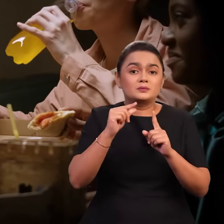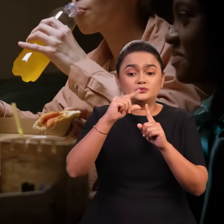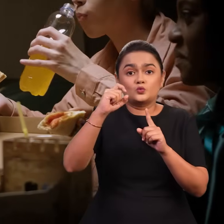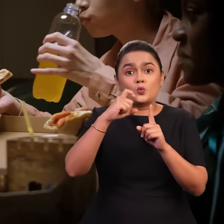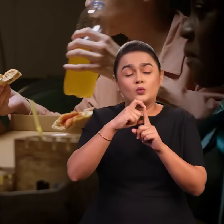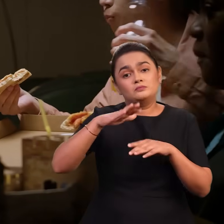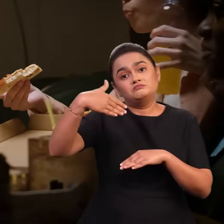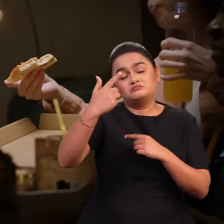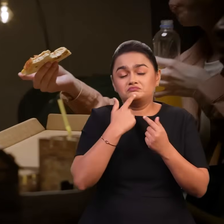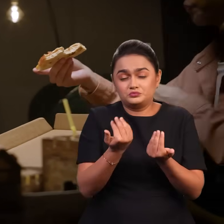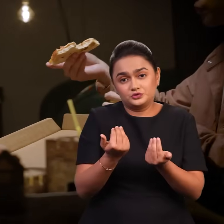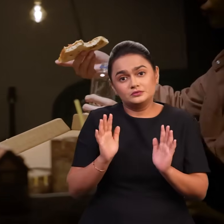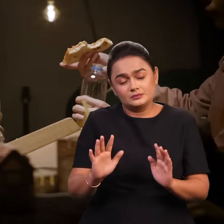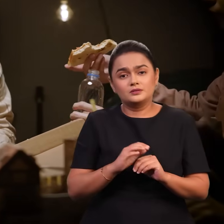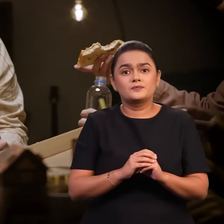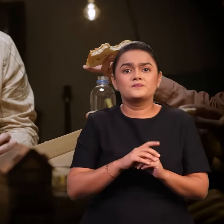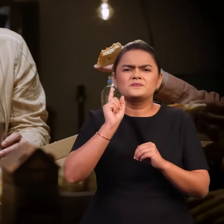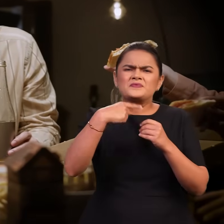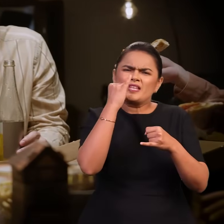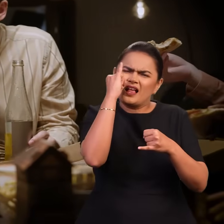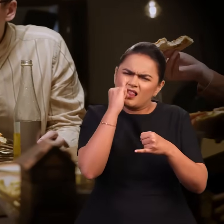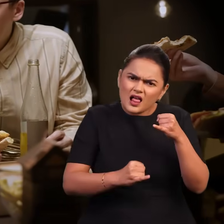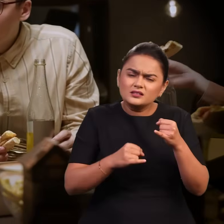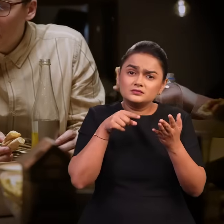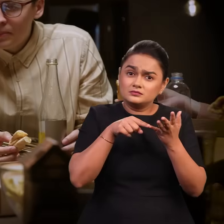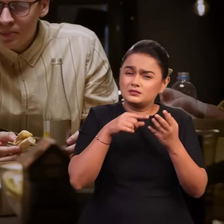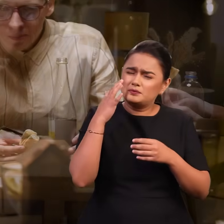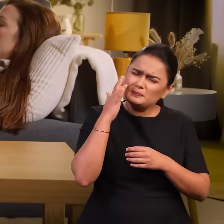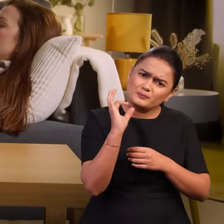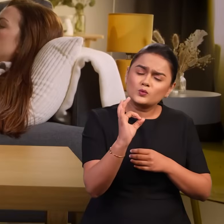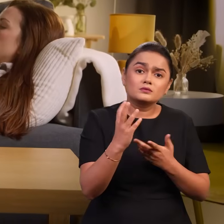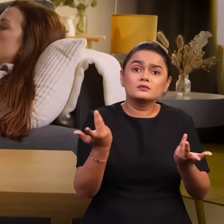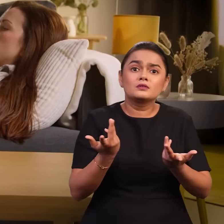for the development of PCOD. And last and most important,